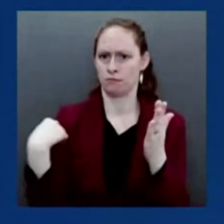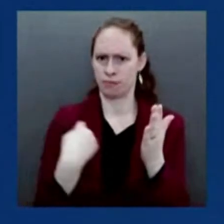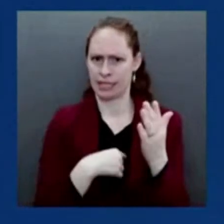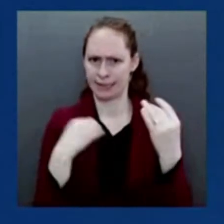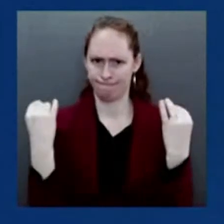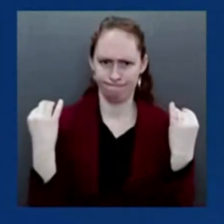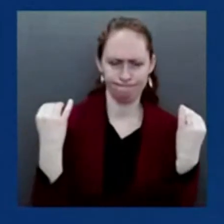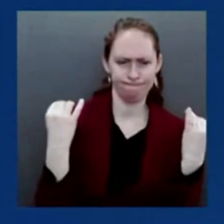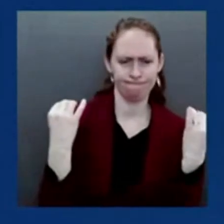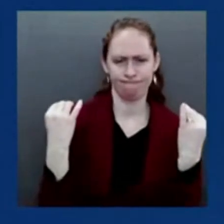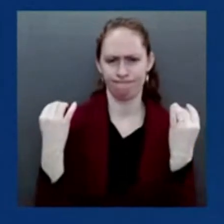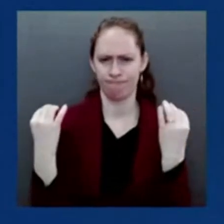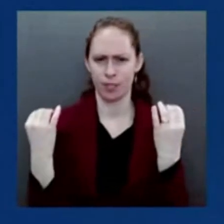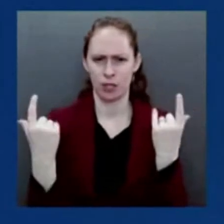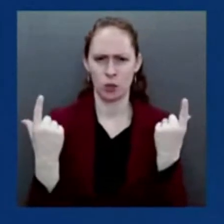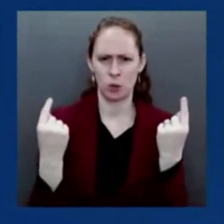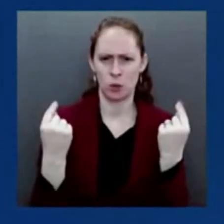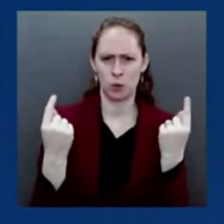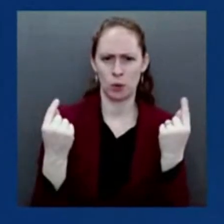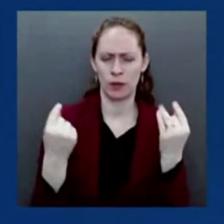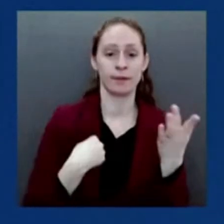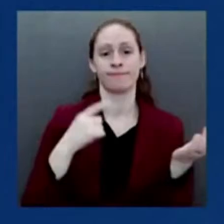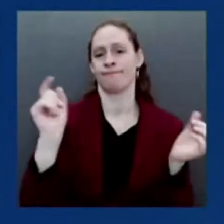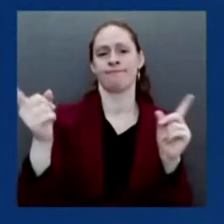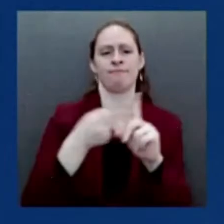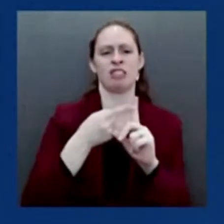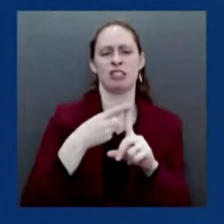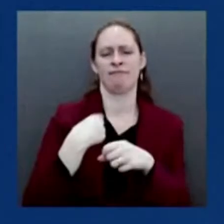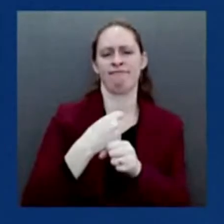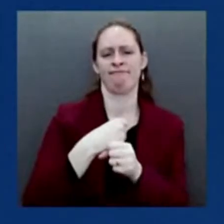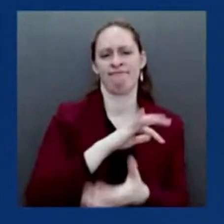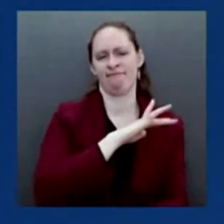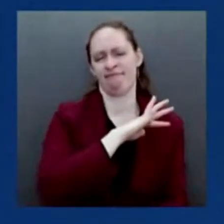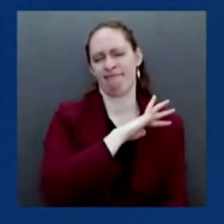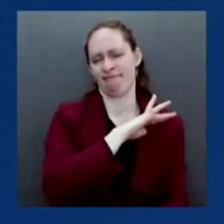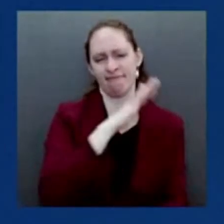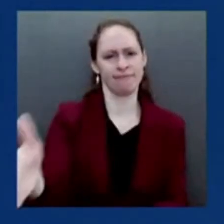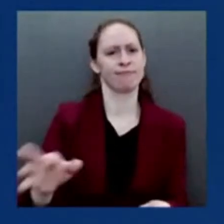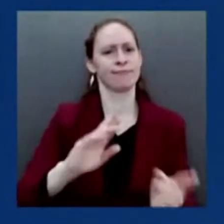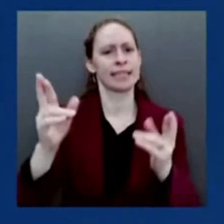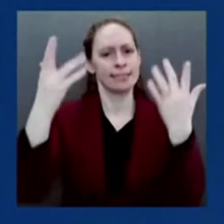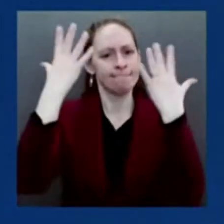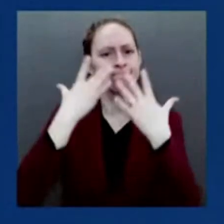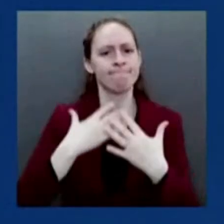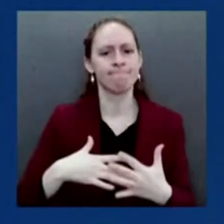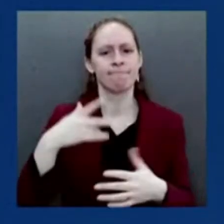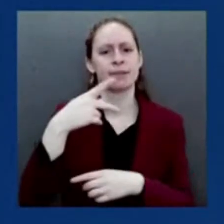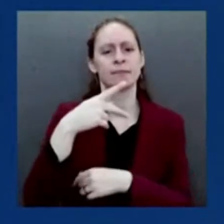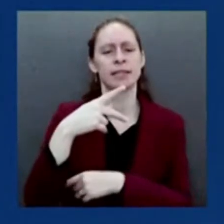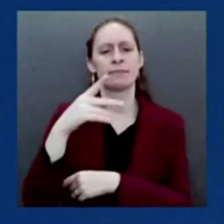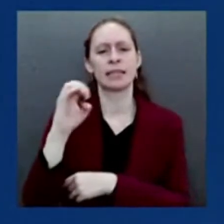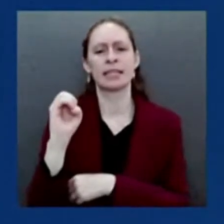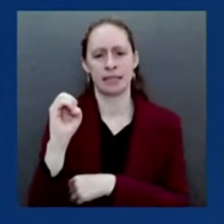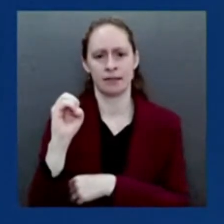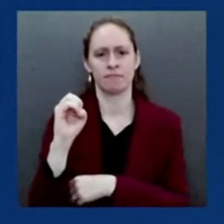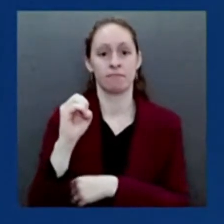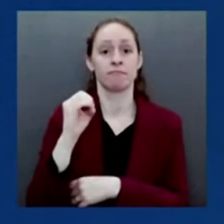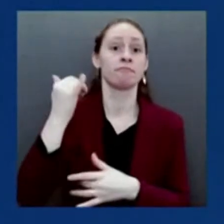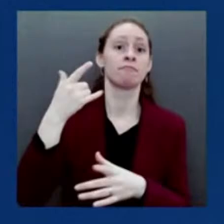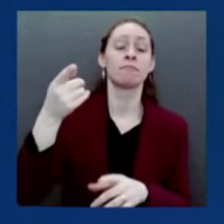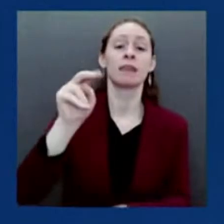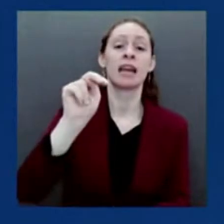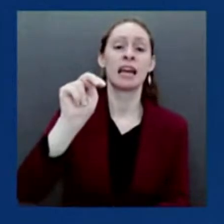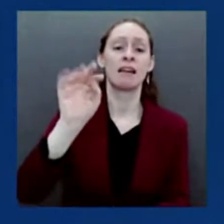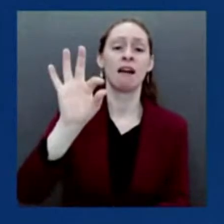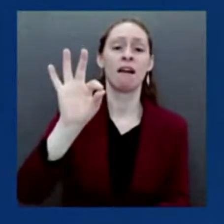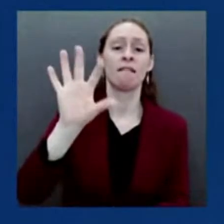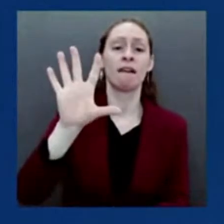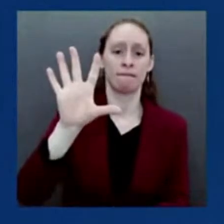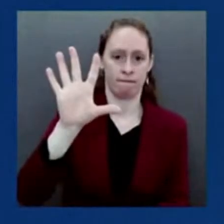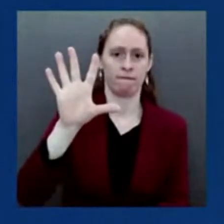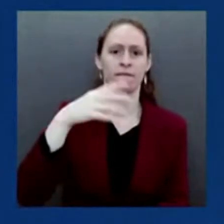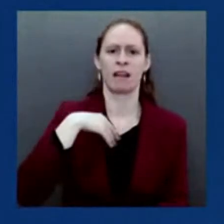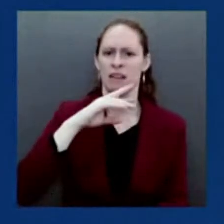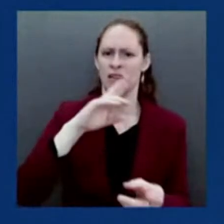WAS IMPROVE OUR MANUFACTURING